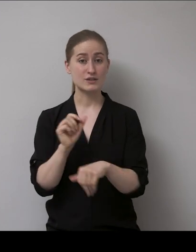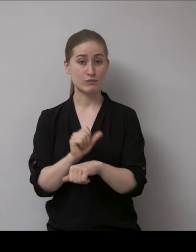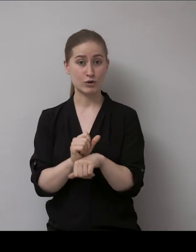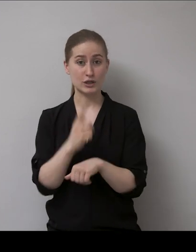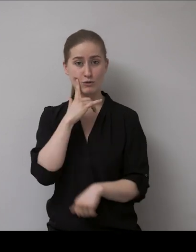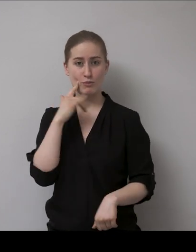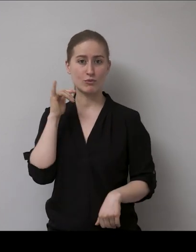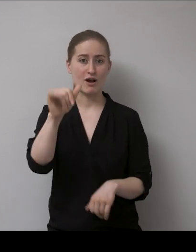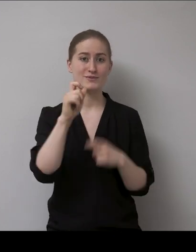the office landscape.